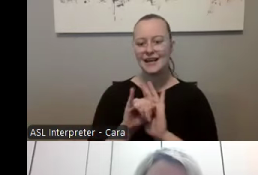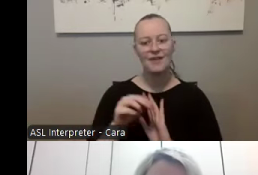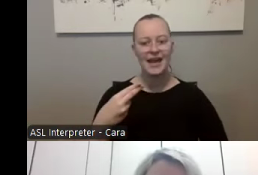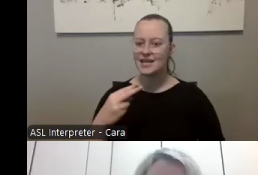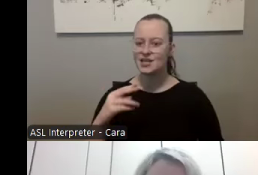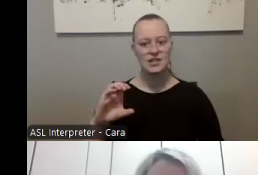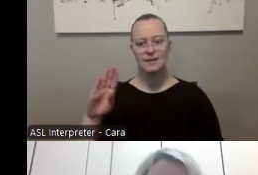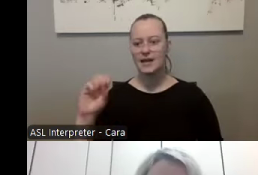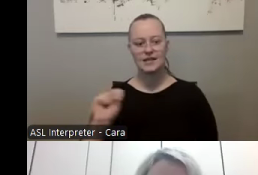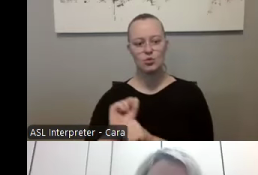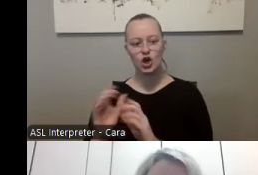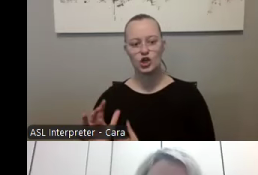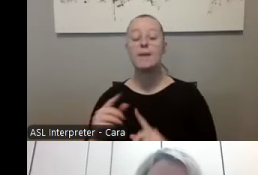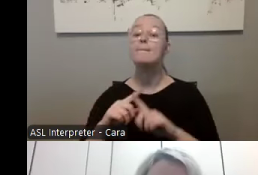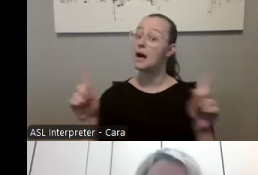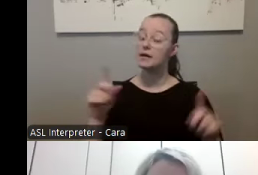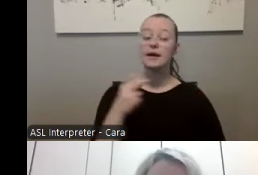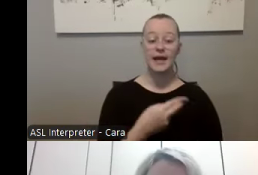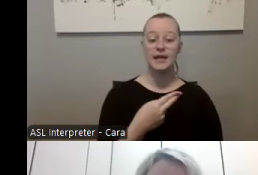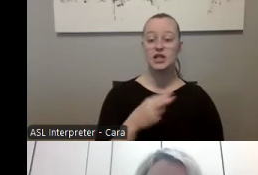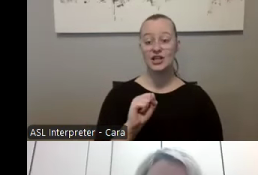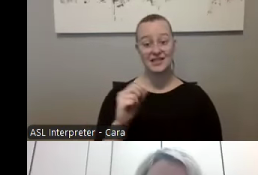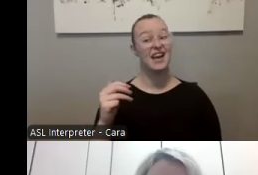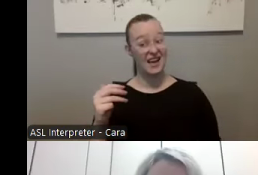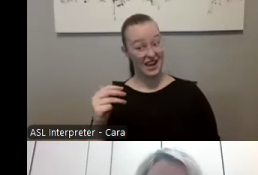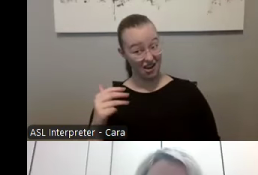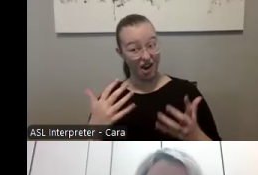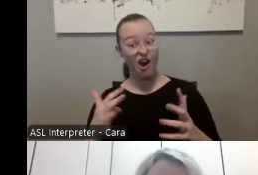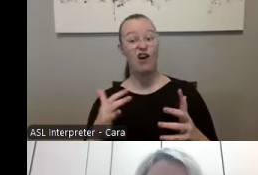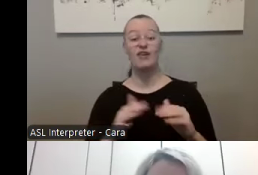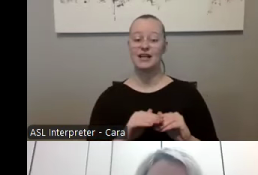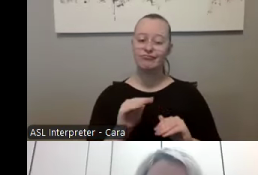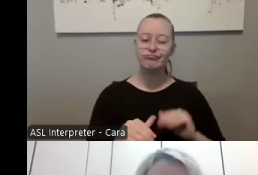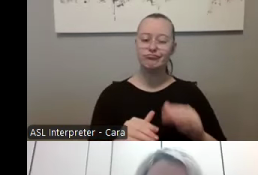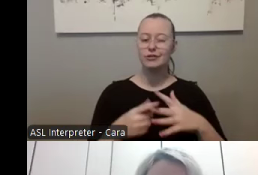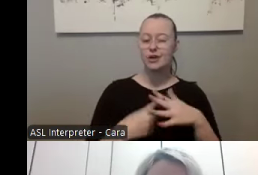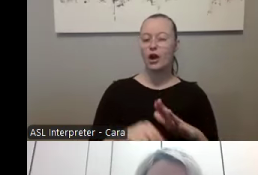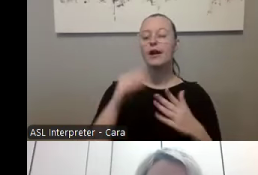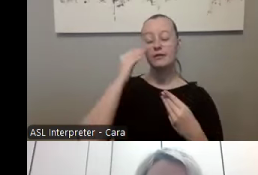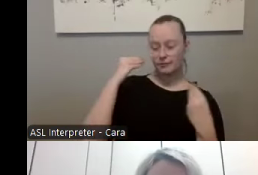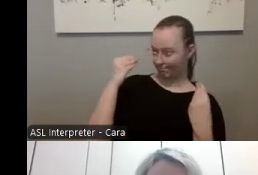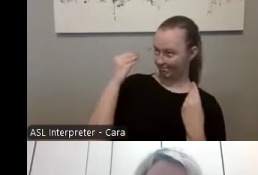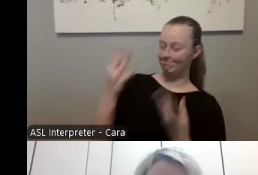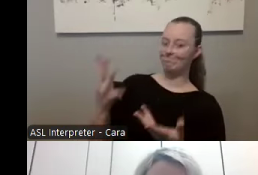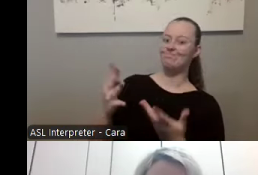However, HHS has taken initial steps to help inform the development of such a sampling